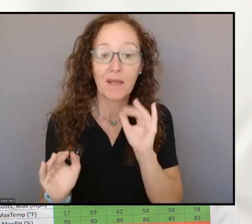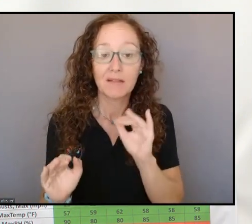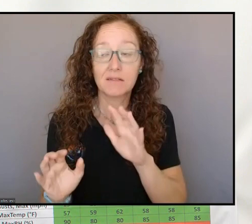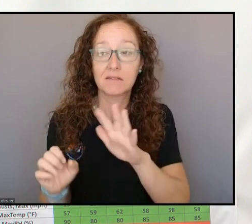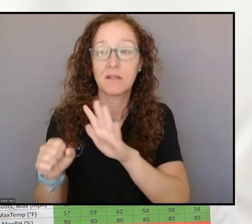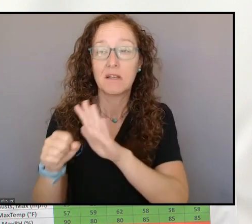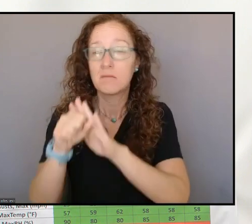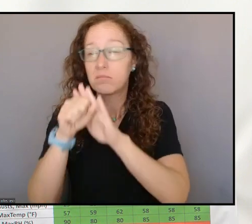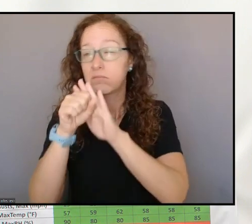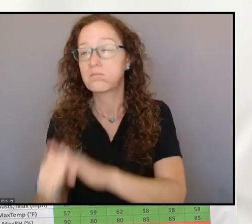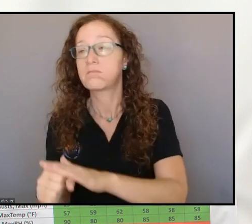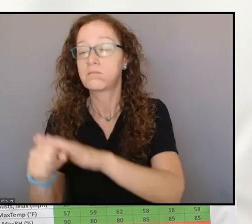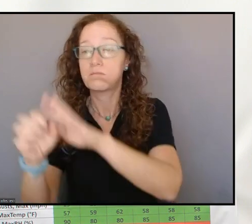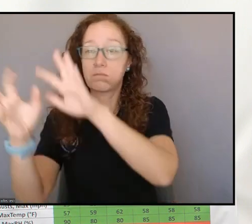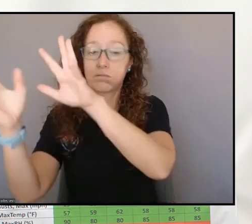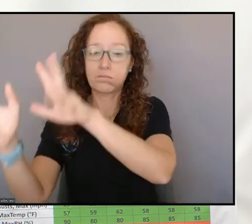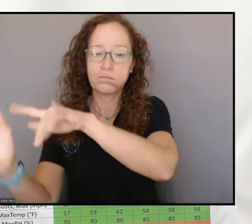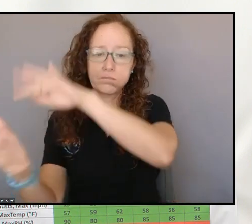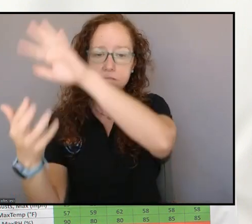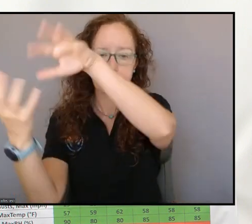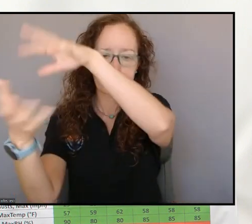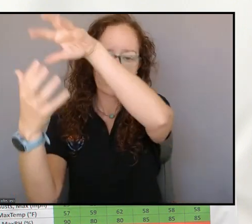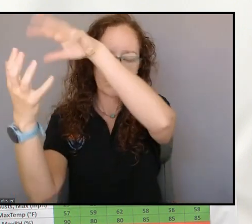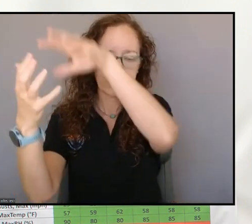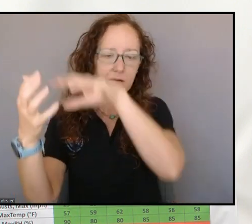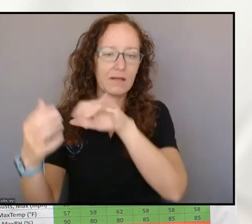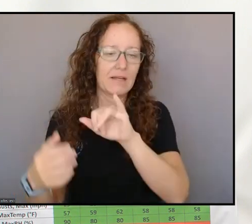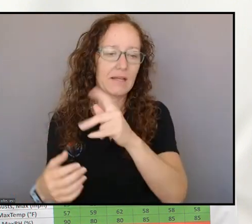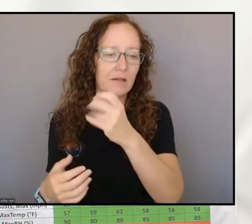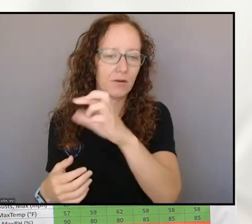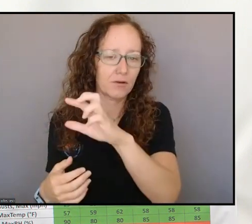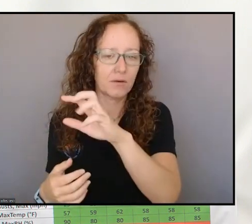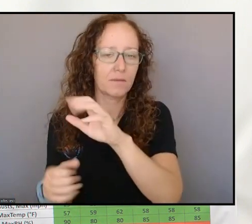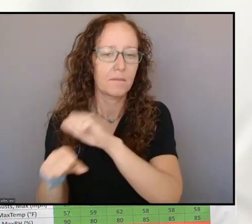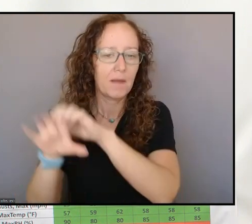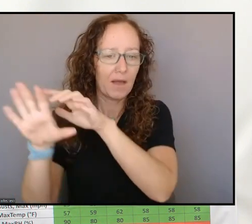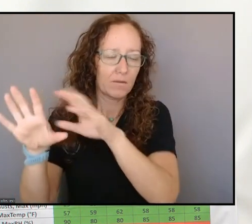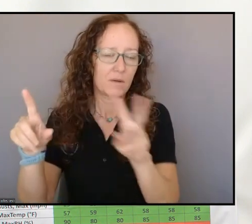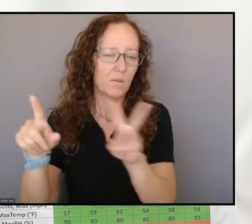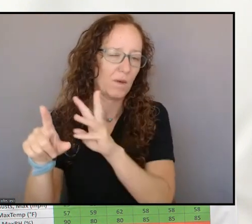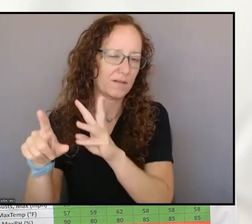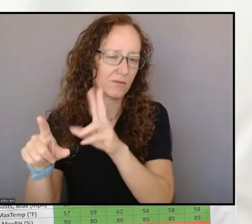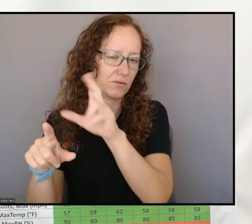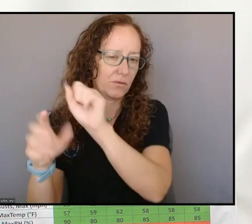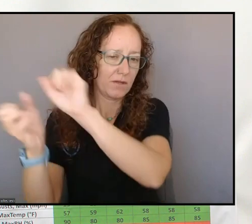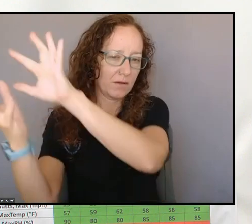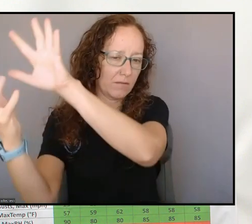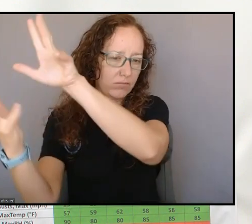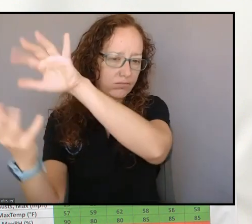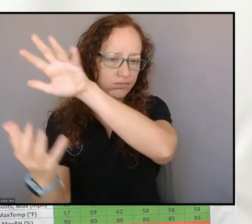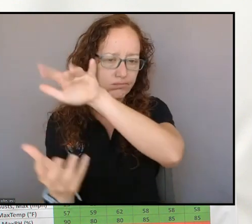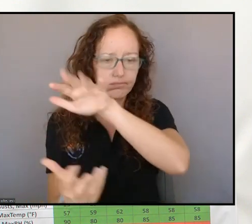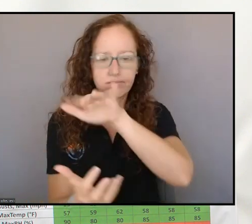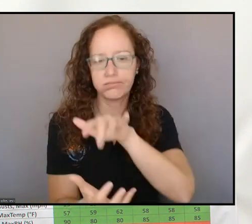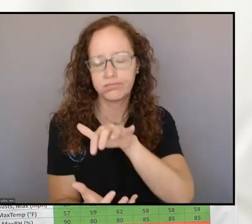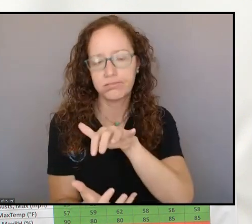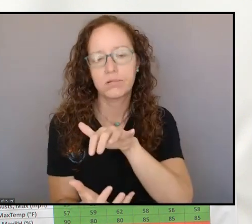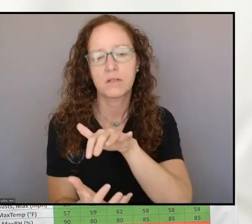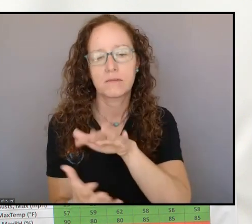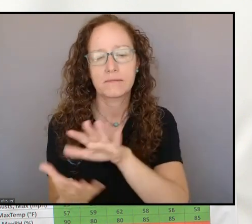mountain western US. And that is going to bring a little bit dryer air, that nudge to the south and east and you can